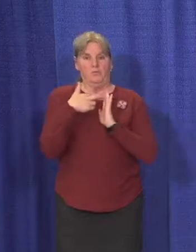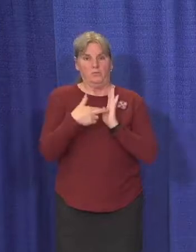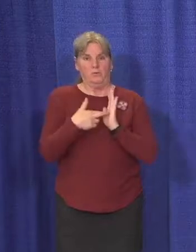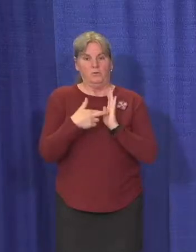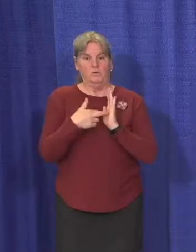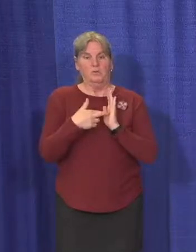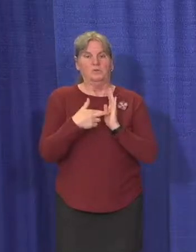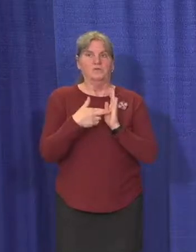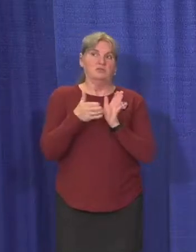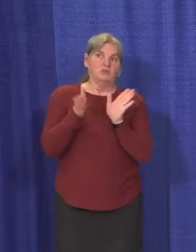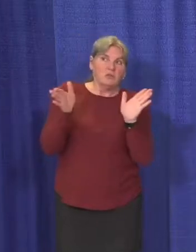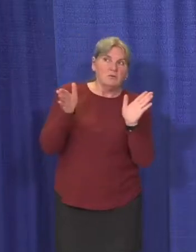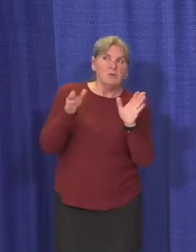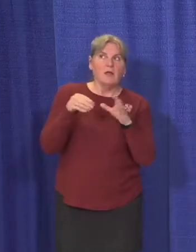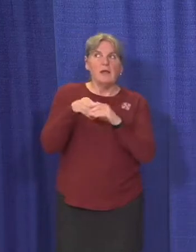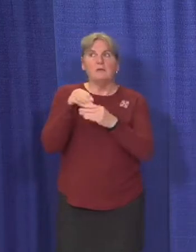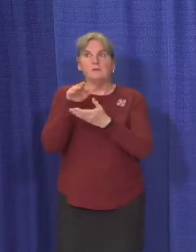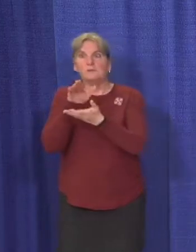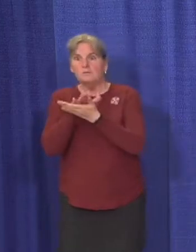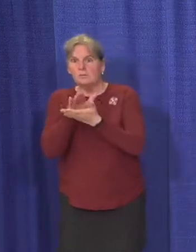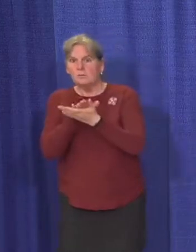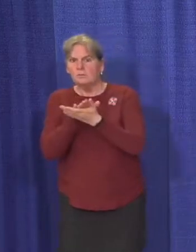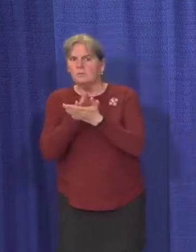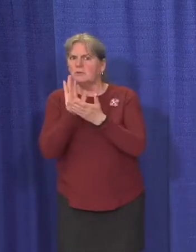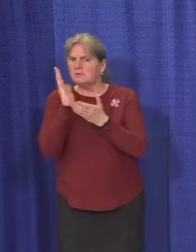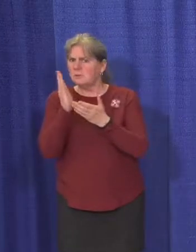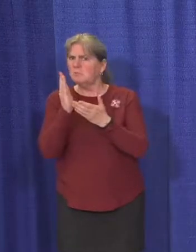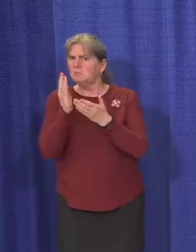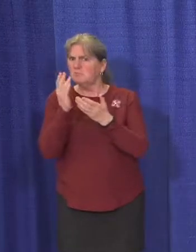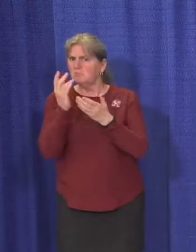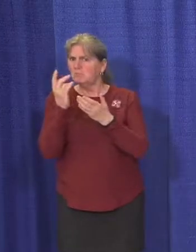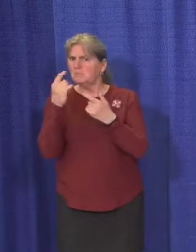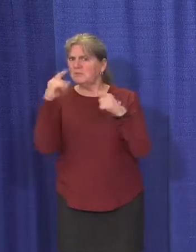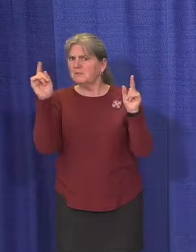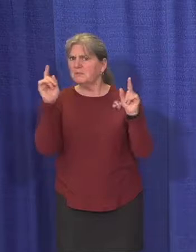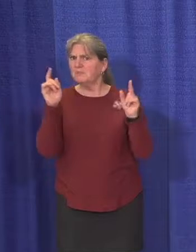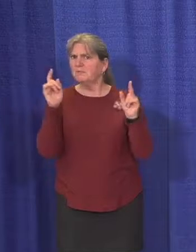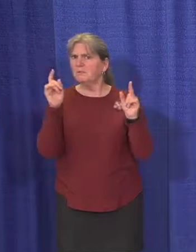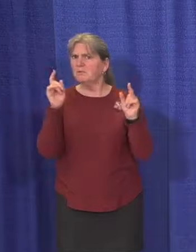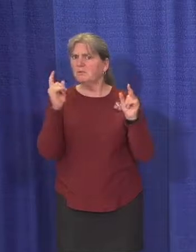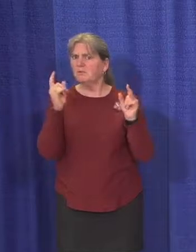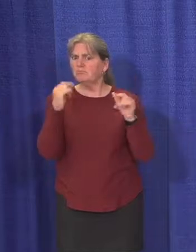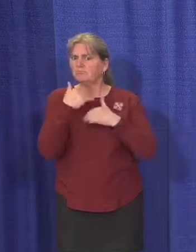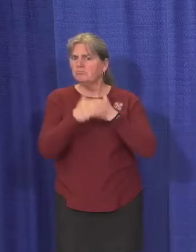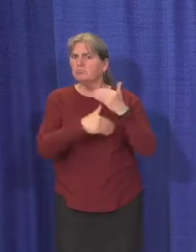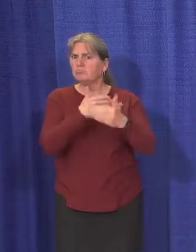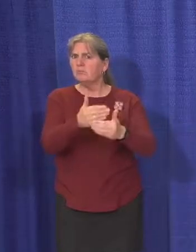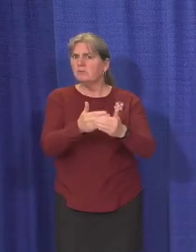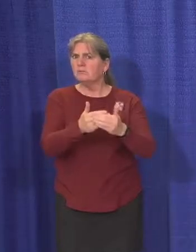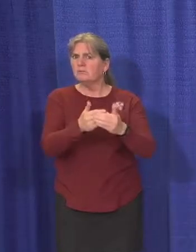measure observance we can also do this very well.